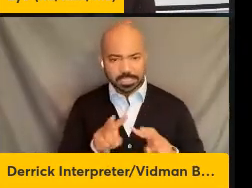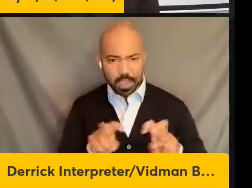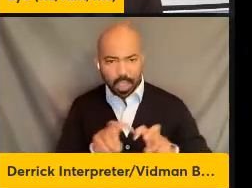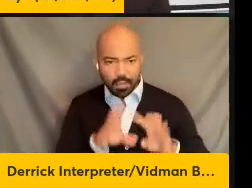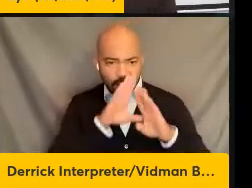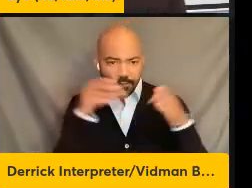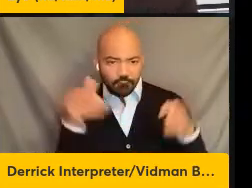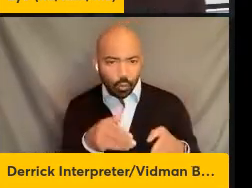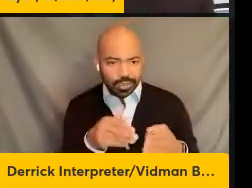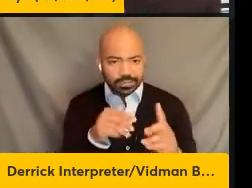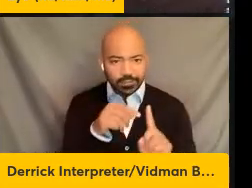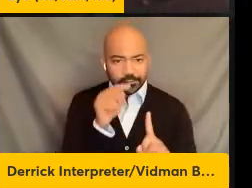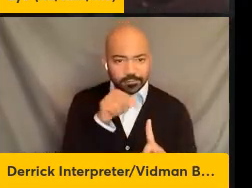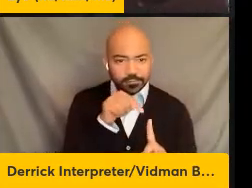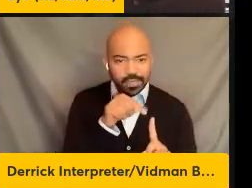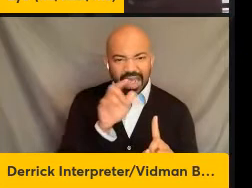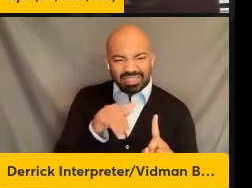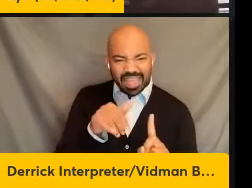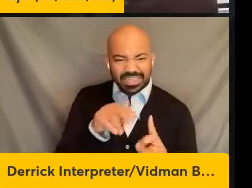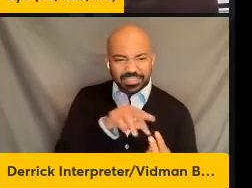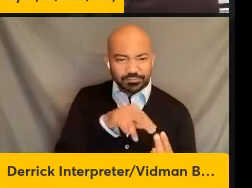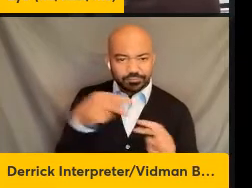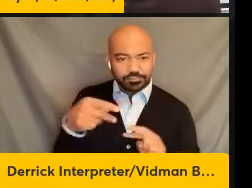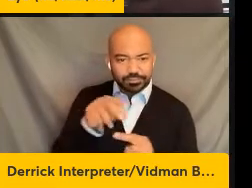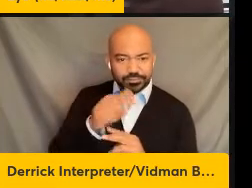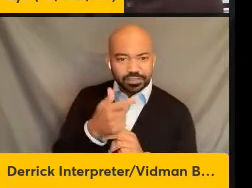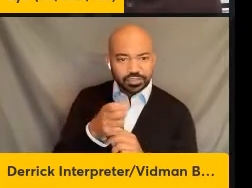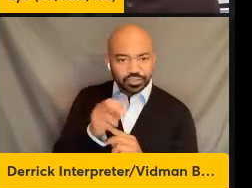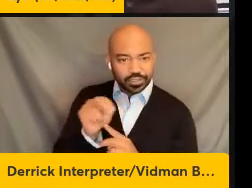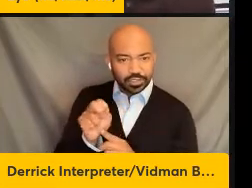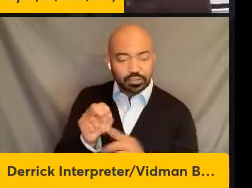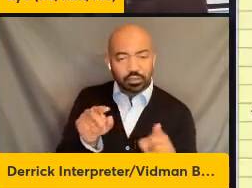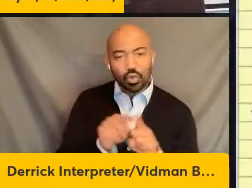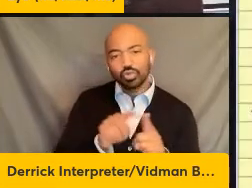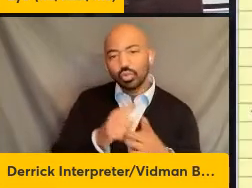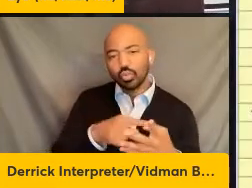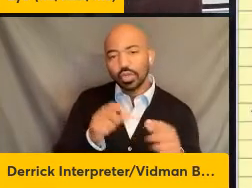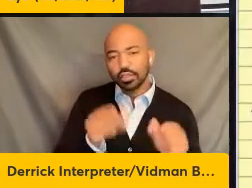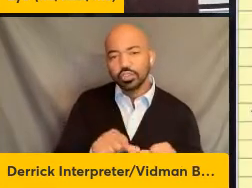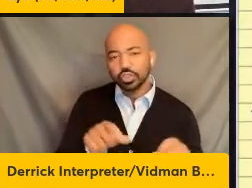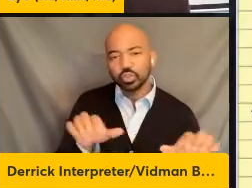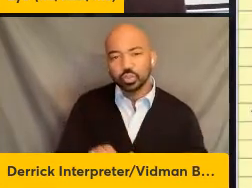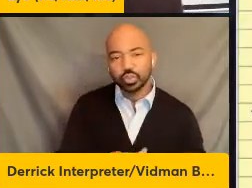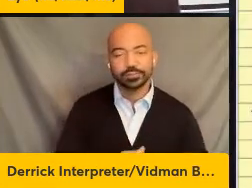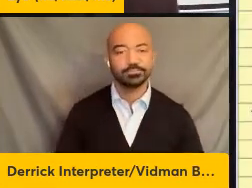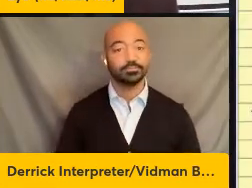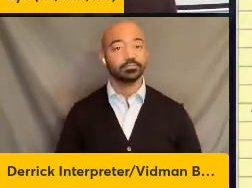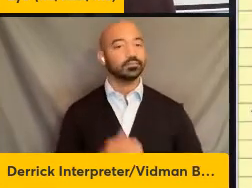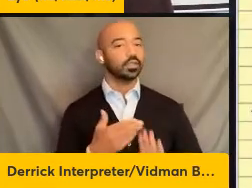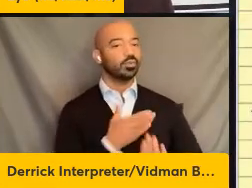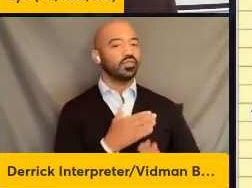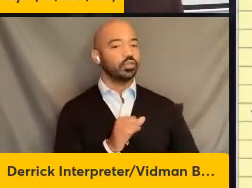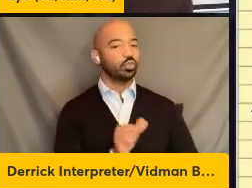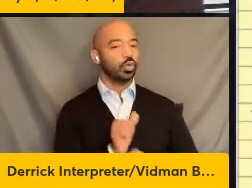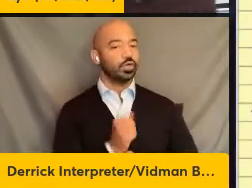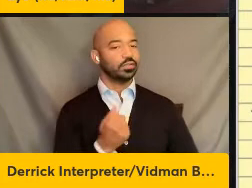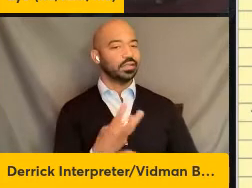receptor and this gene, and what it potentially can be doing. This is previous work again from several years ago that actually